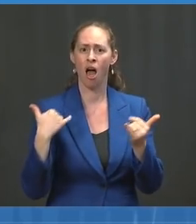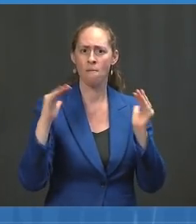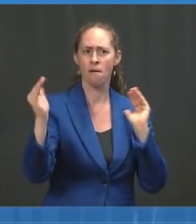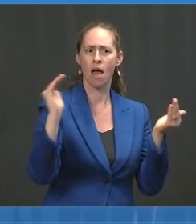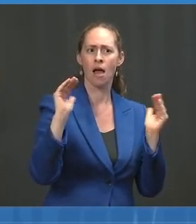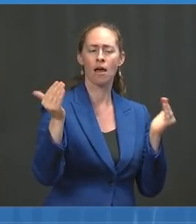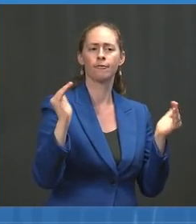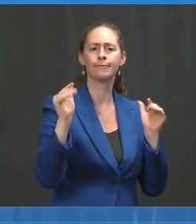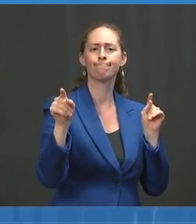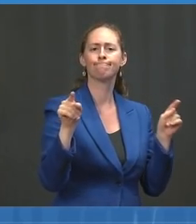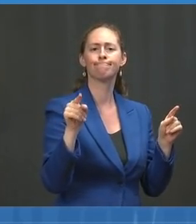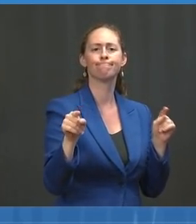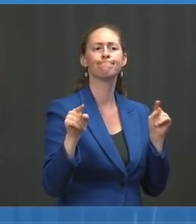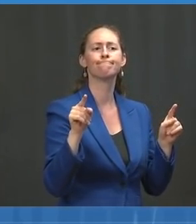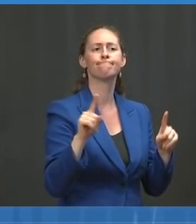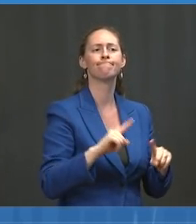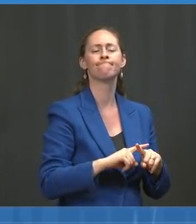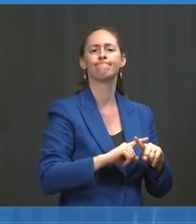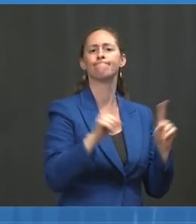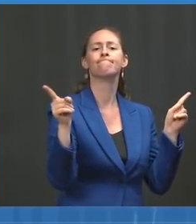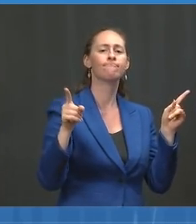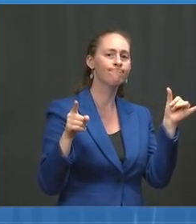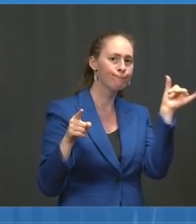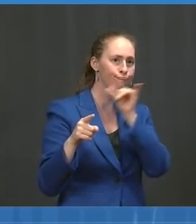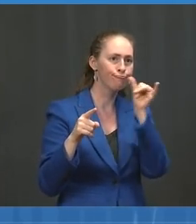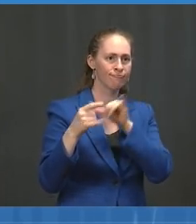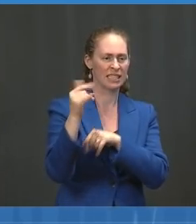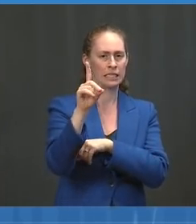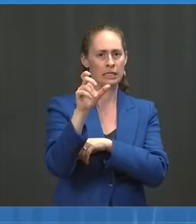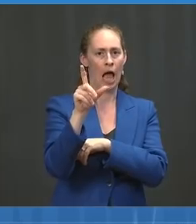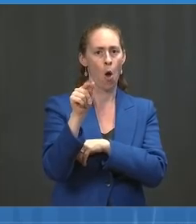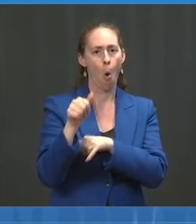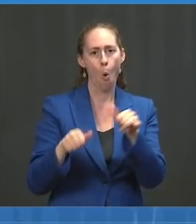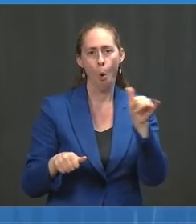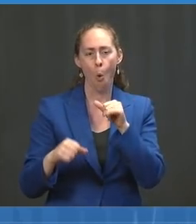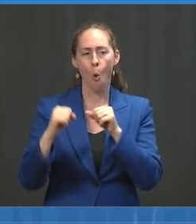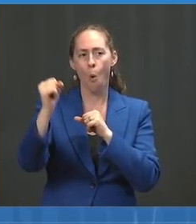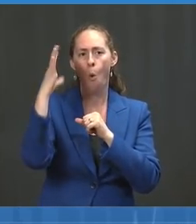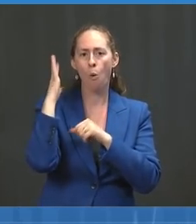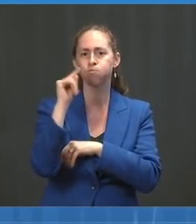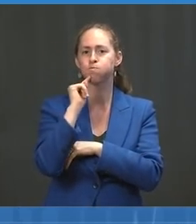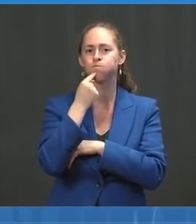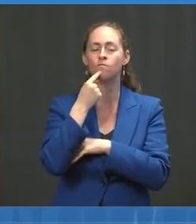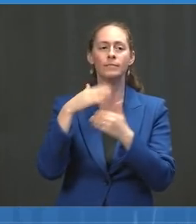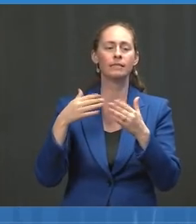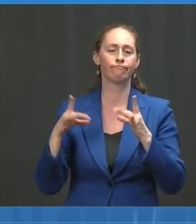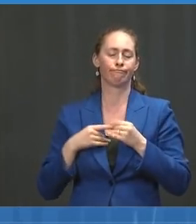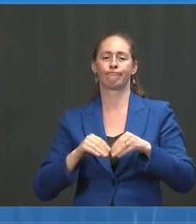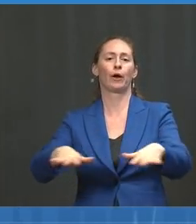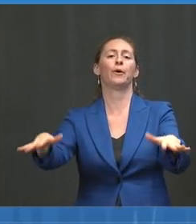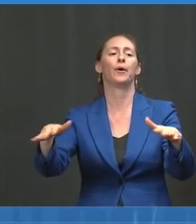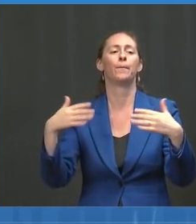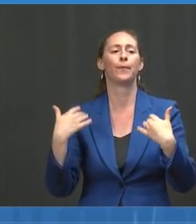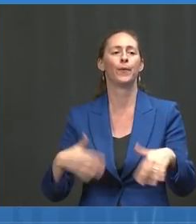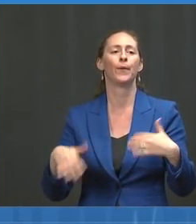than we saw between staff to staff. It's not that there was none; it was that there was less. We also know now we're dealing